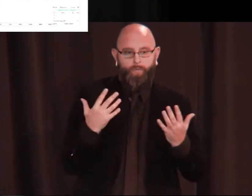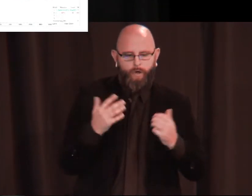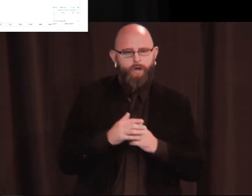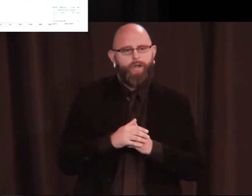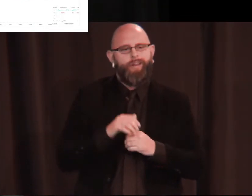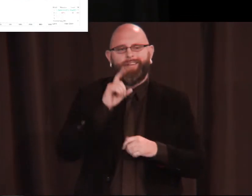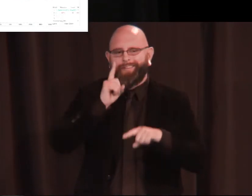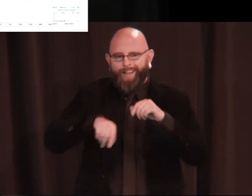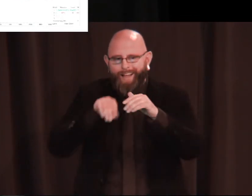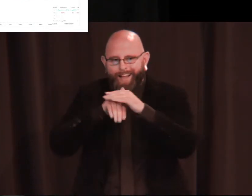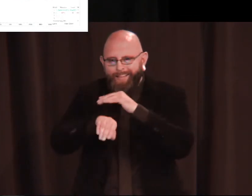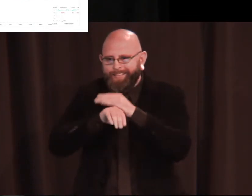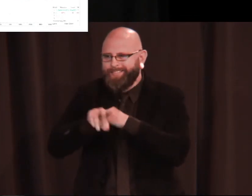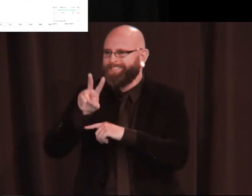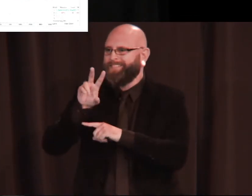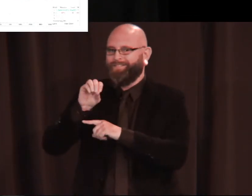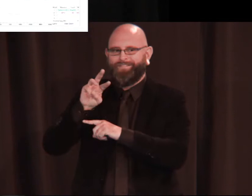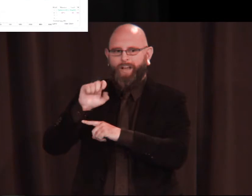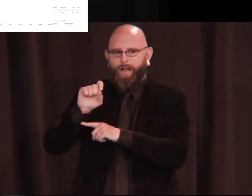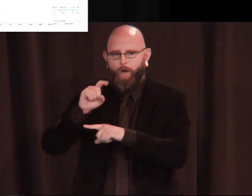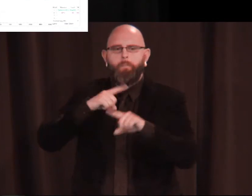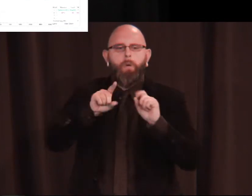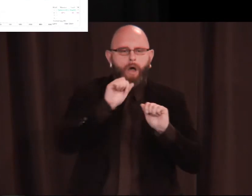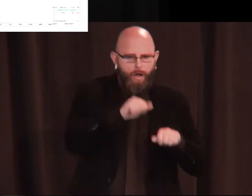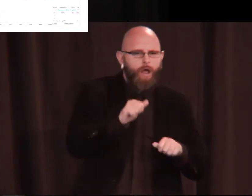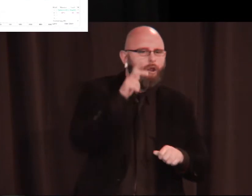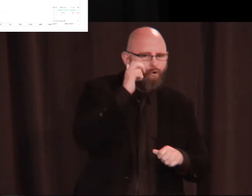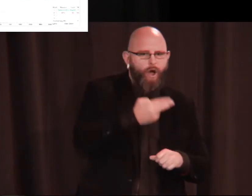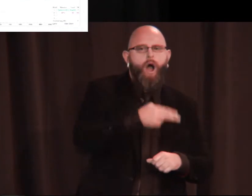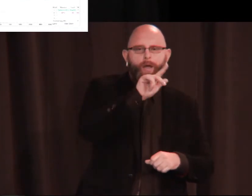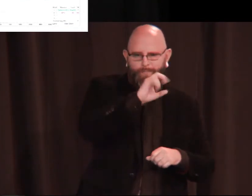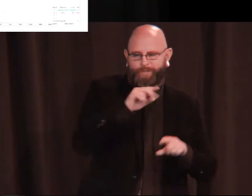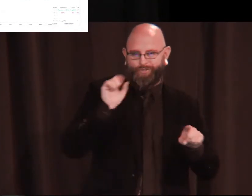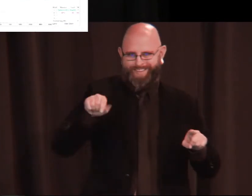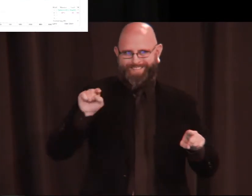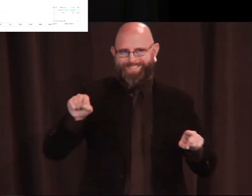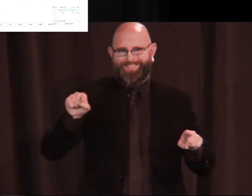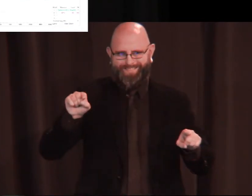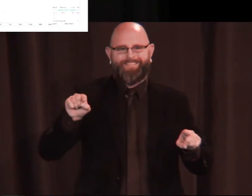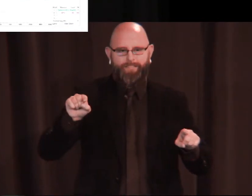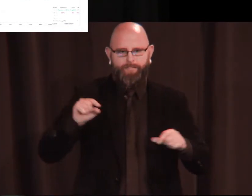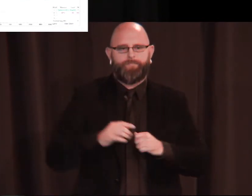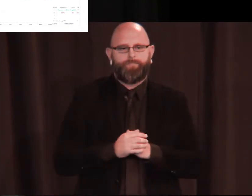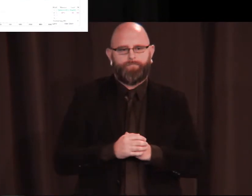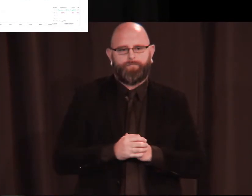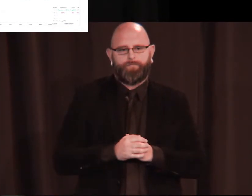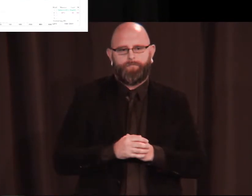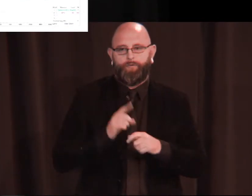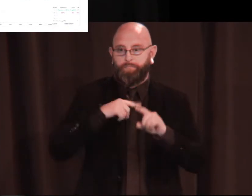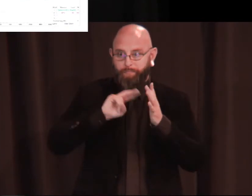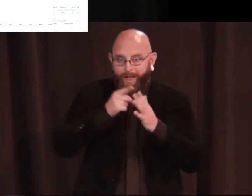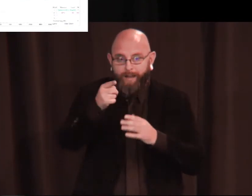but they do have access to high-frequency information. The high-pitch information, for learning spoken English, is very important.